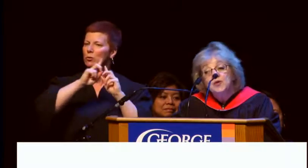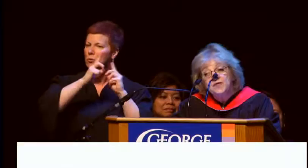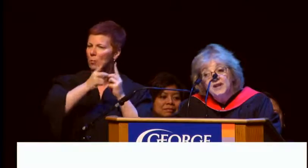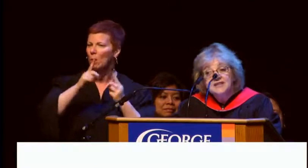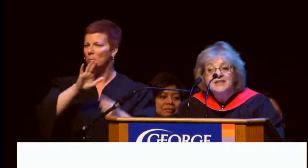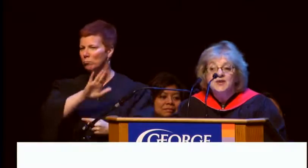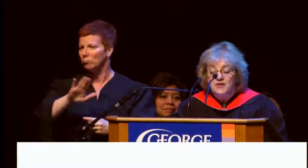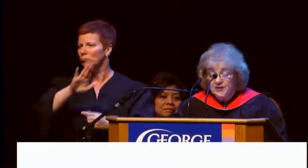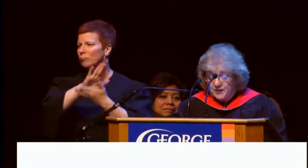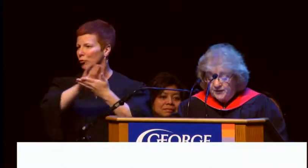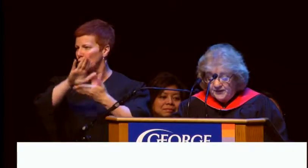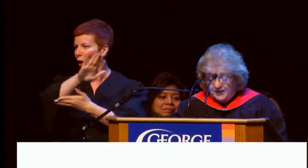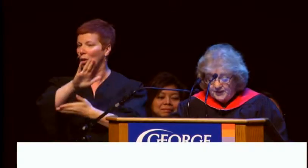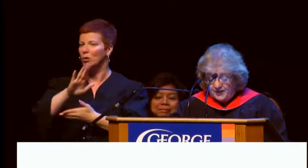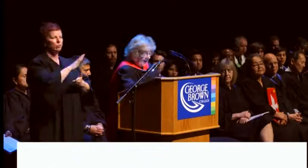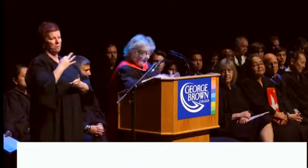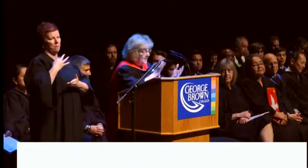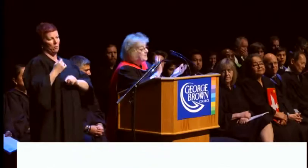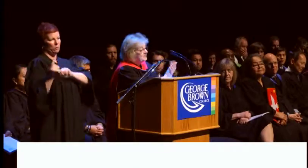WHO VOLUNTEERED THEIR SERVICES TODAY.